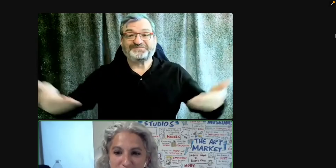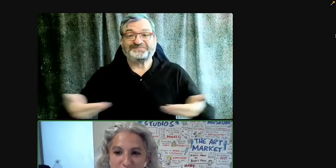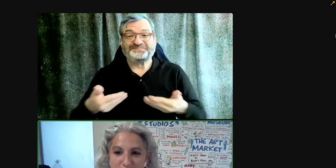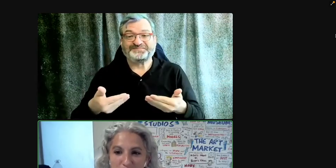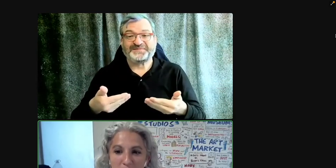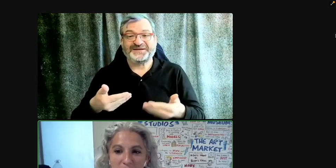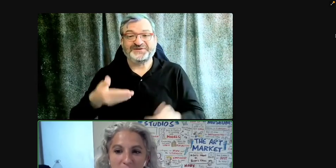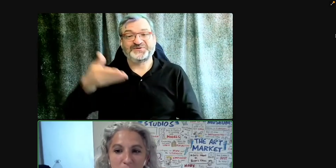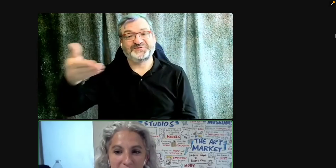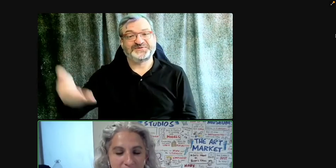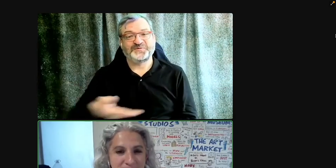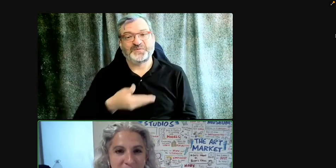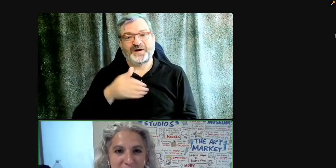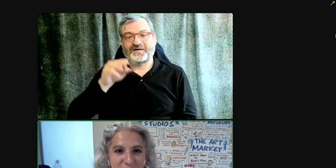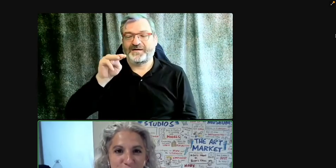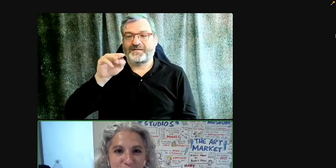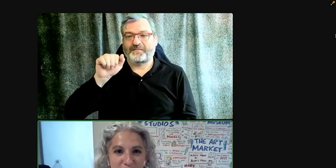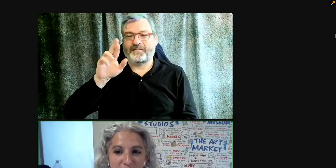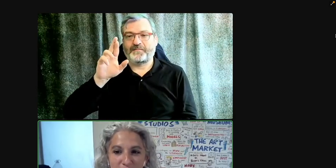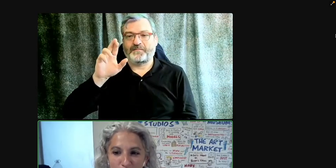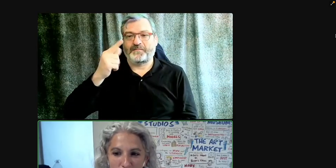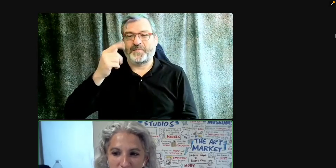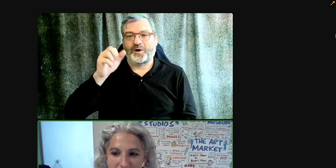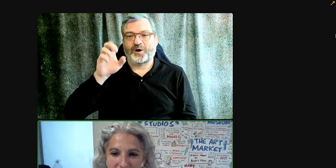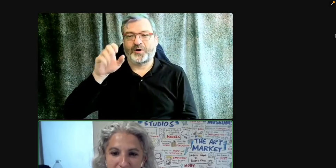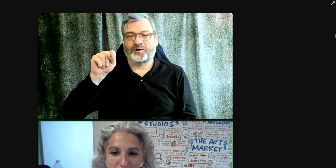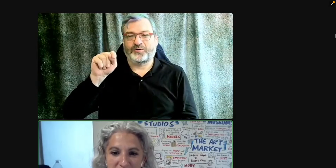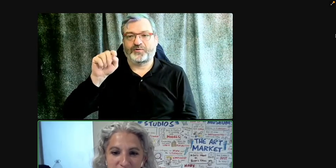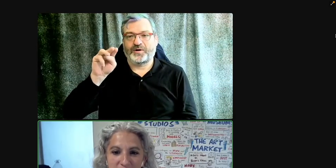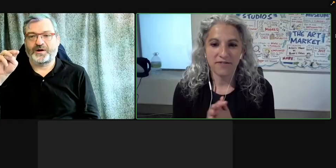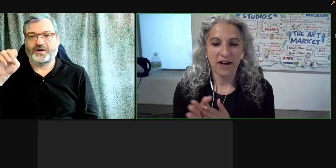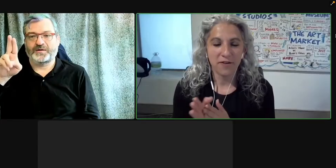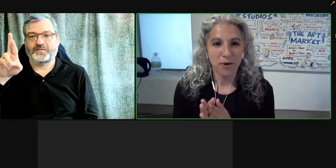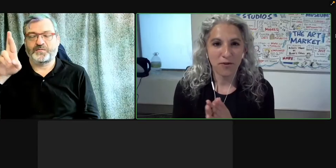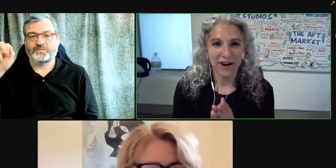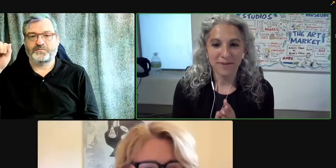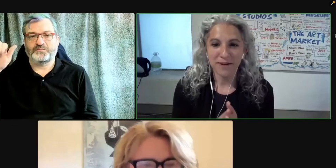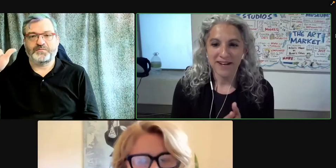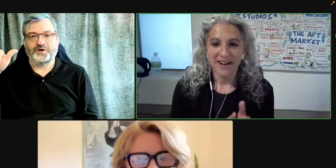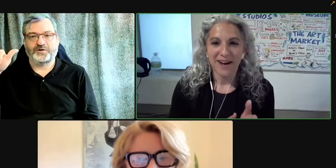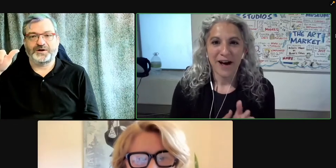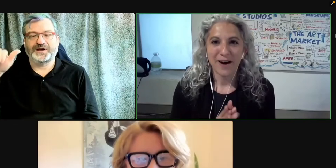to you, Margaret Murray to share her work on the Picture of Health program.